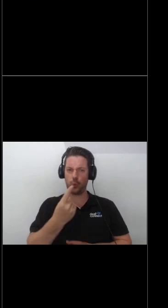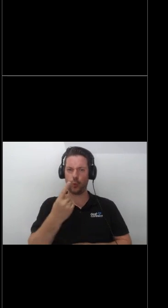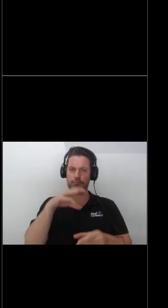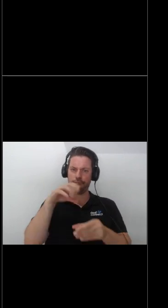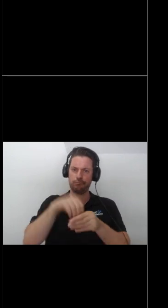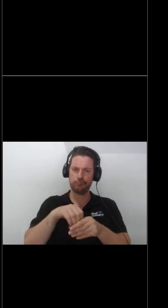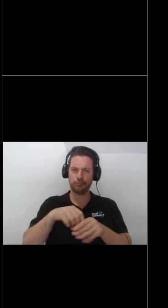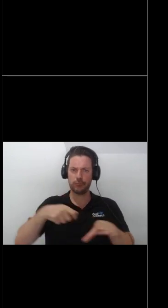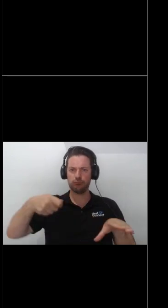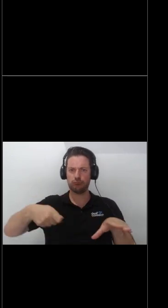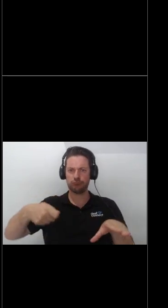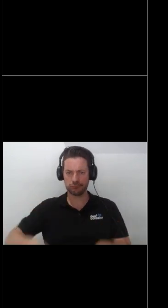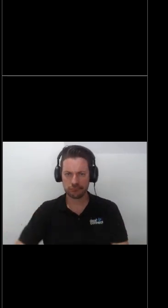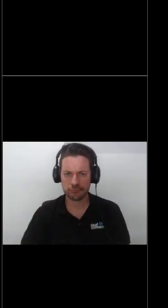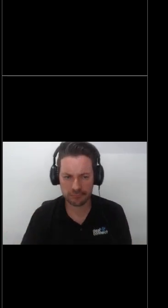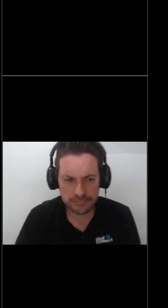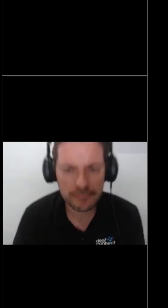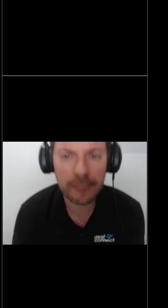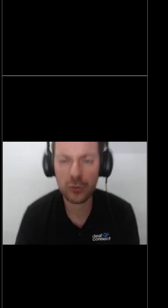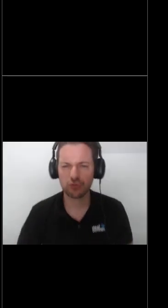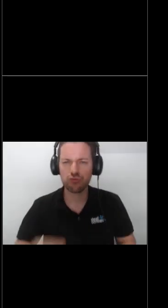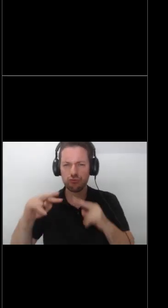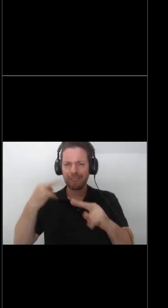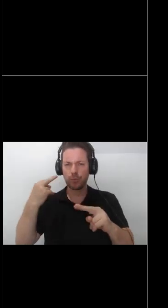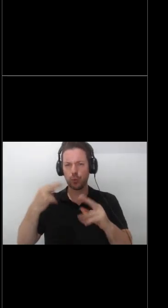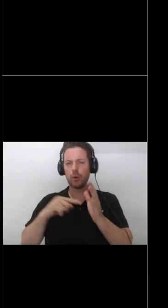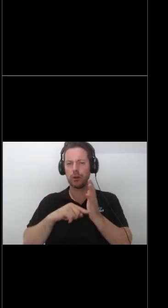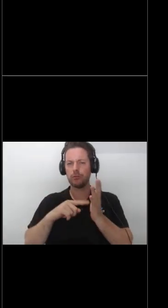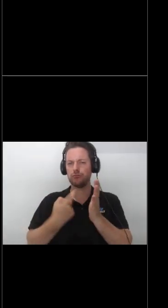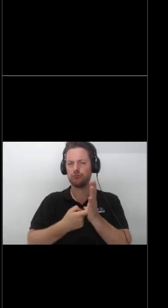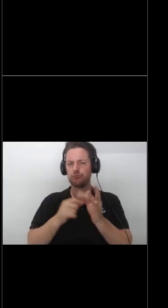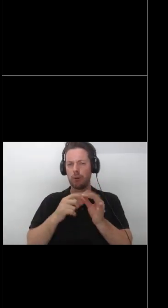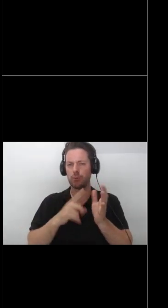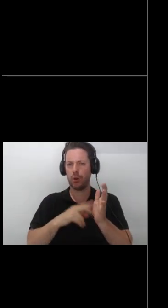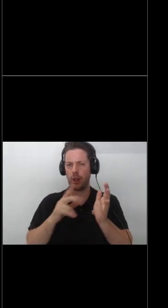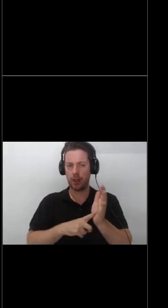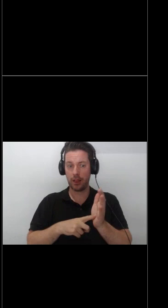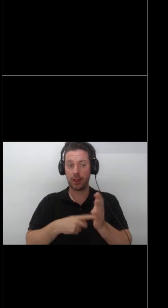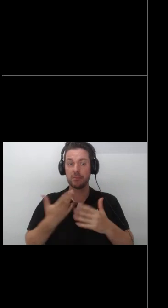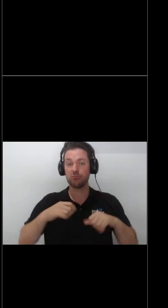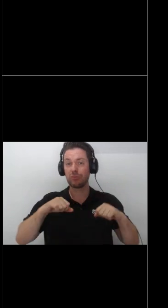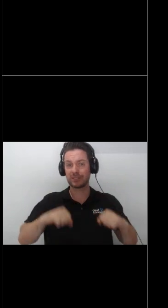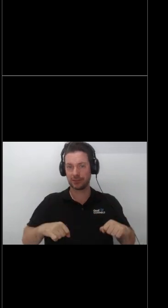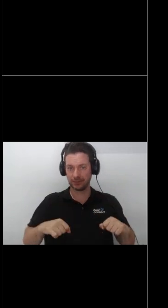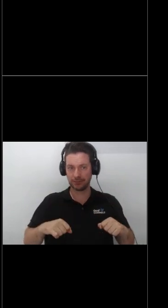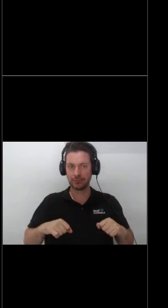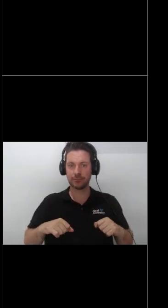Well, the tribunal includes the president sorry, mental health court.